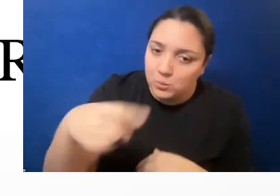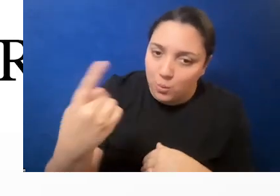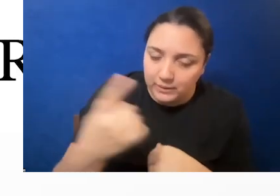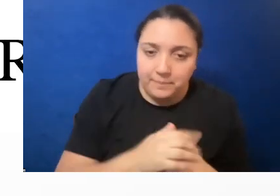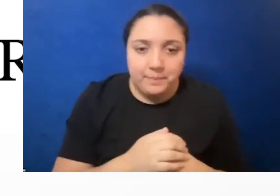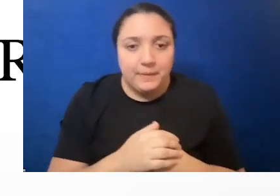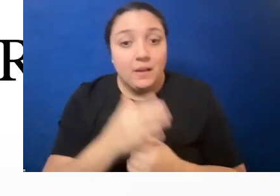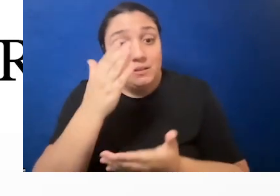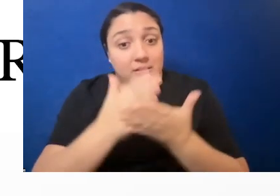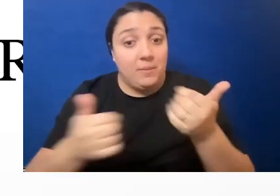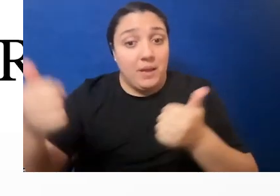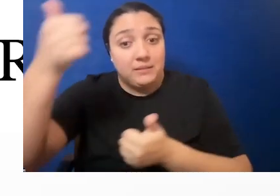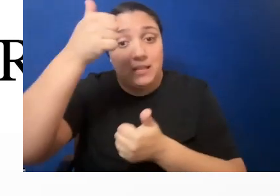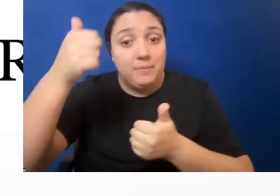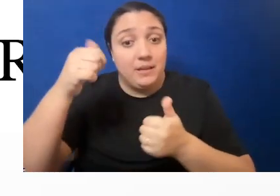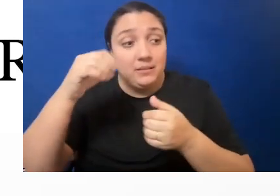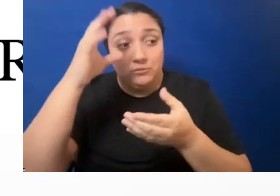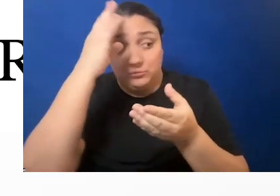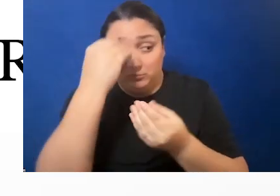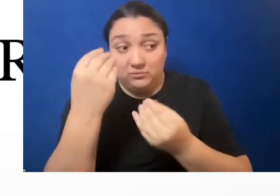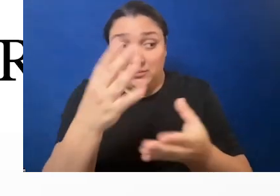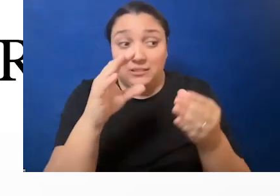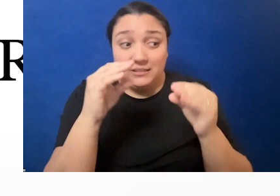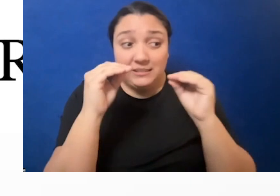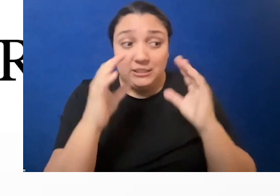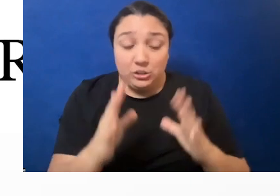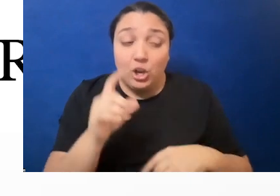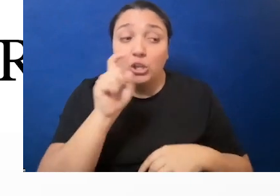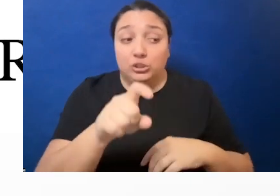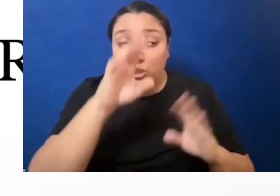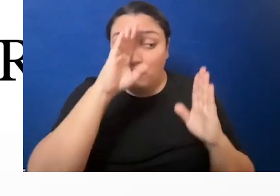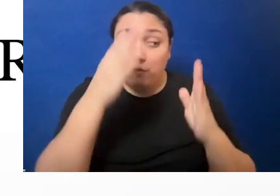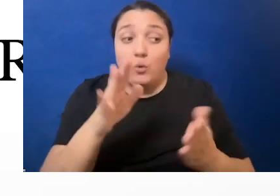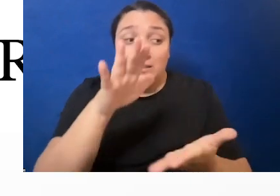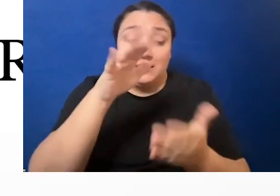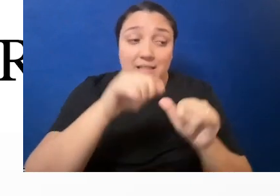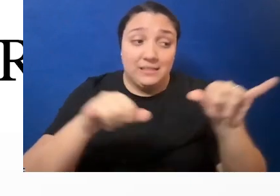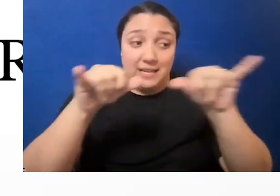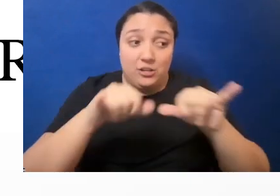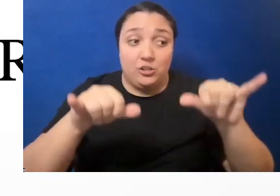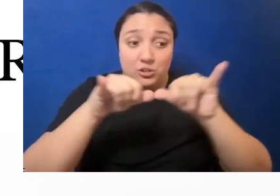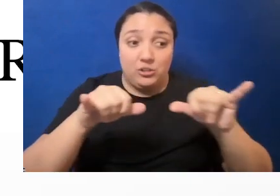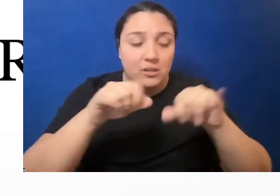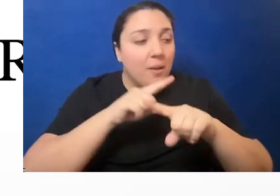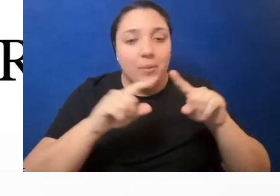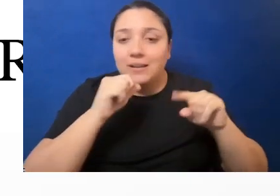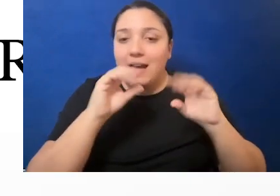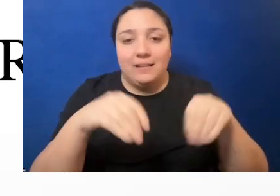SOME STRAIGHT ON THE ACADEMICS. SOME ADMINISTRATION SENT THE MESSAGE TO TEACHERS THEY SHOULD